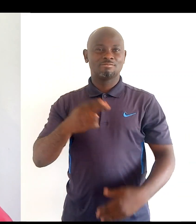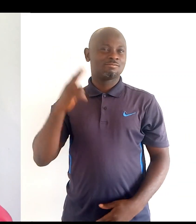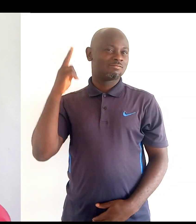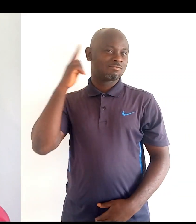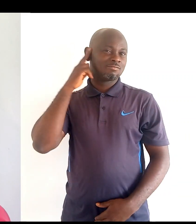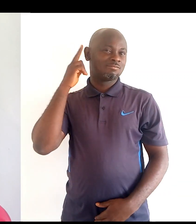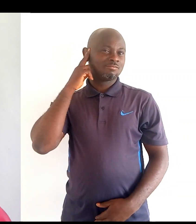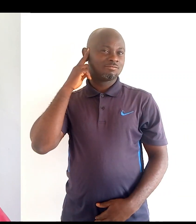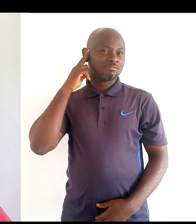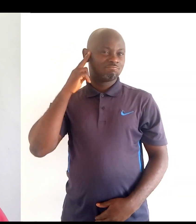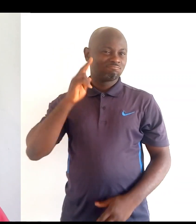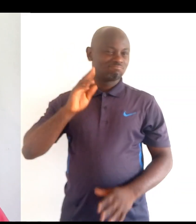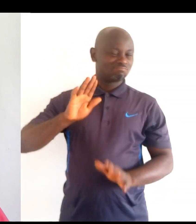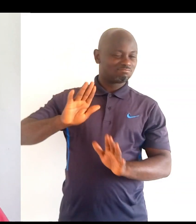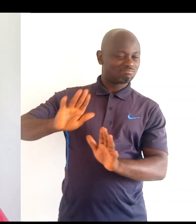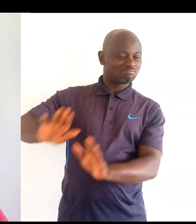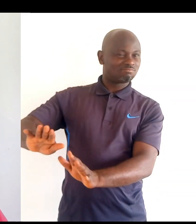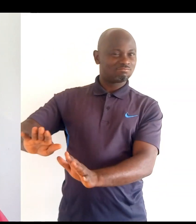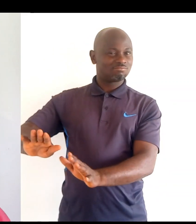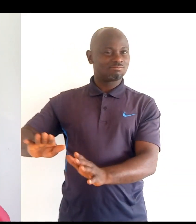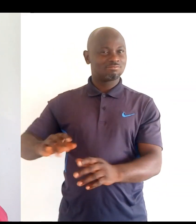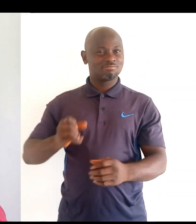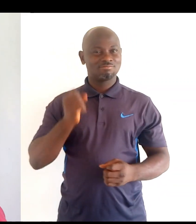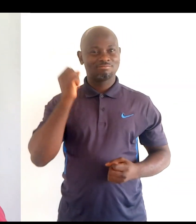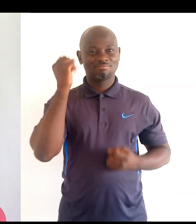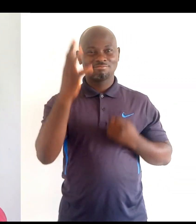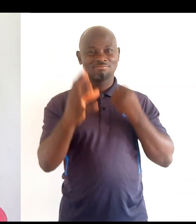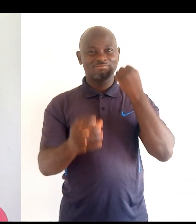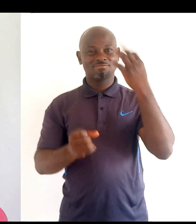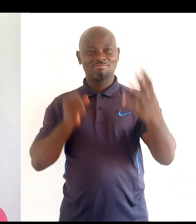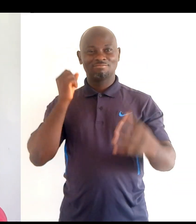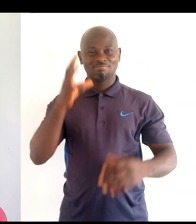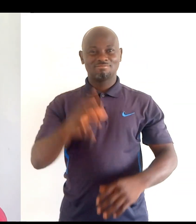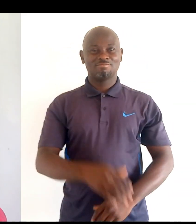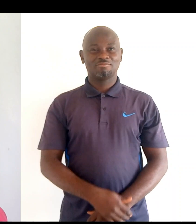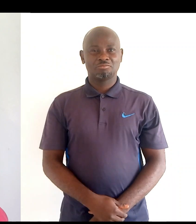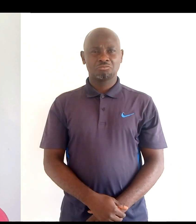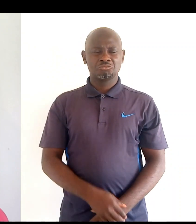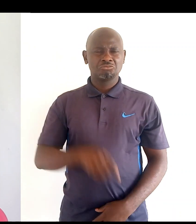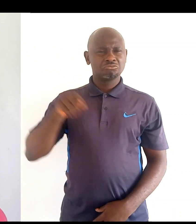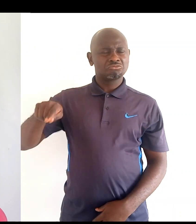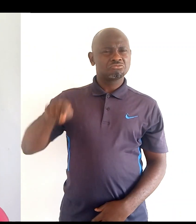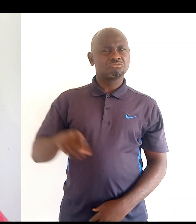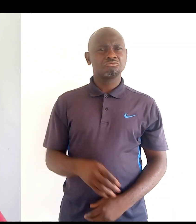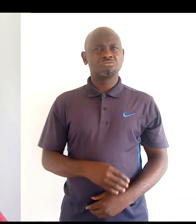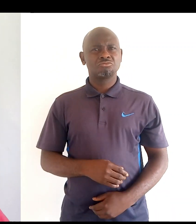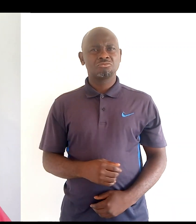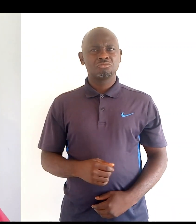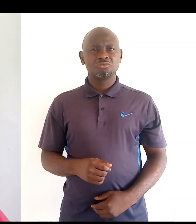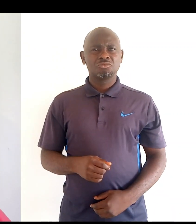rights and everything that you need to know about deaf people, their language, their culture. So,